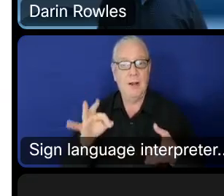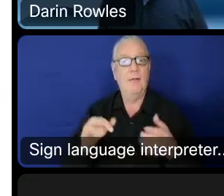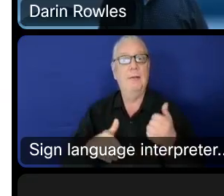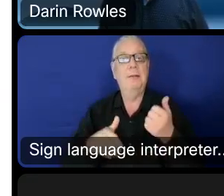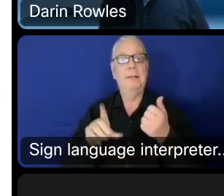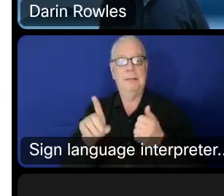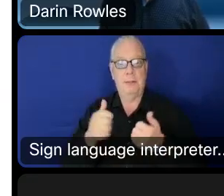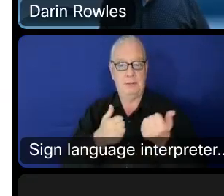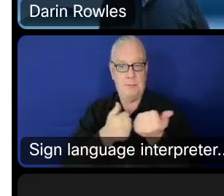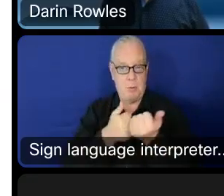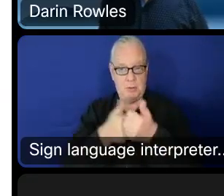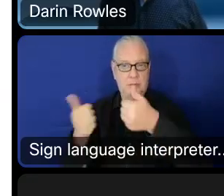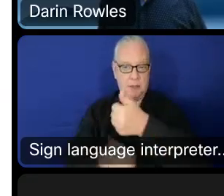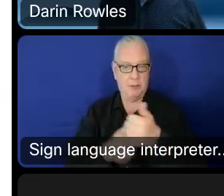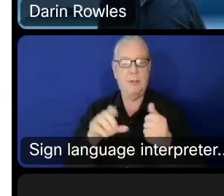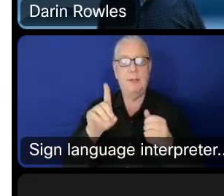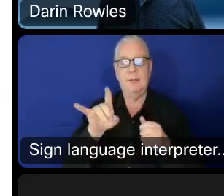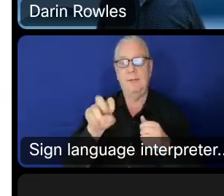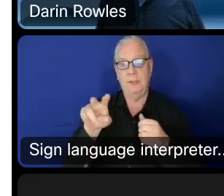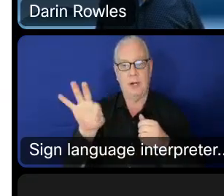Services Administration at the Minnesota Department of Human